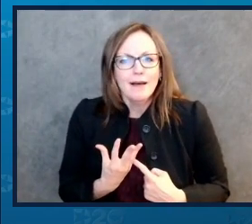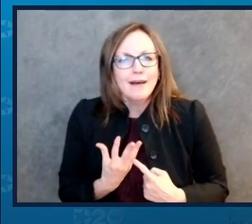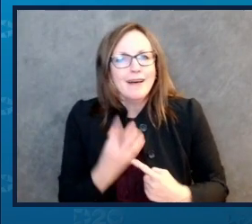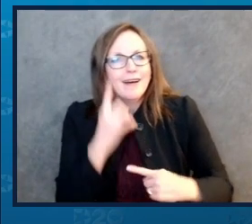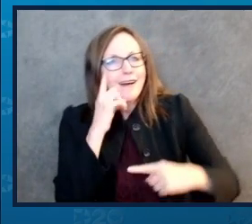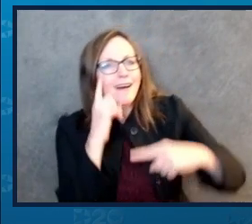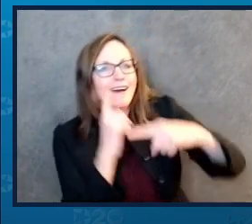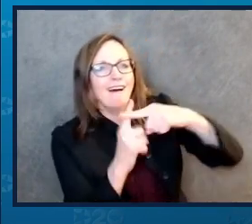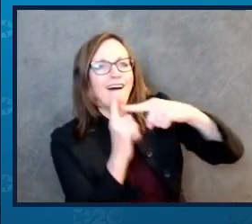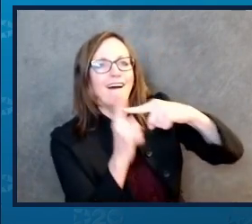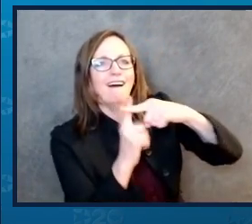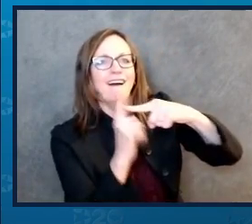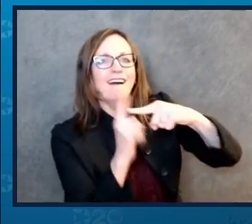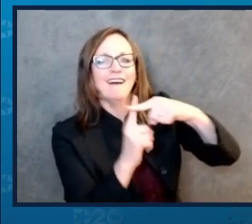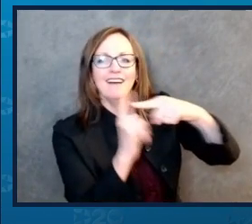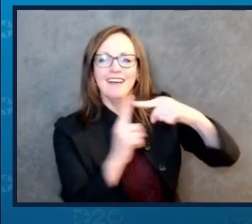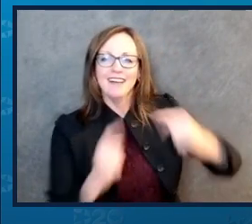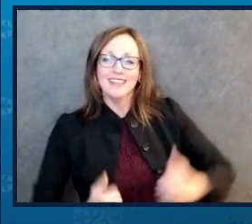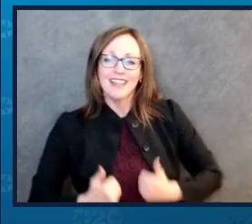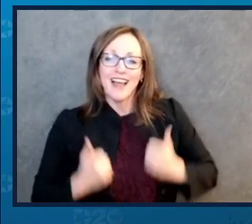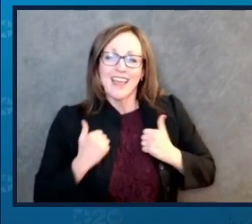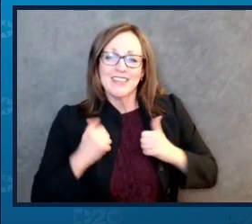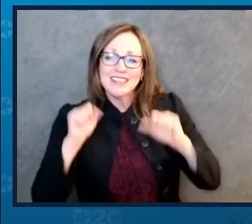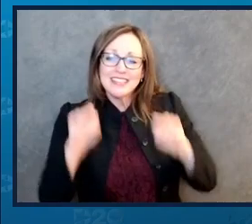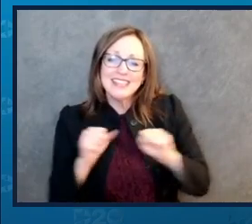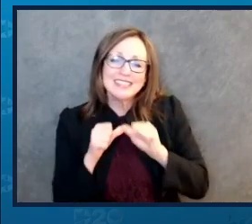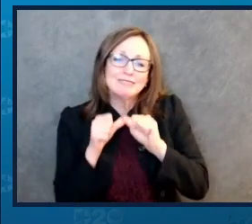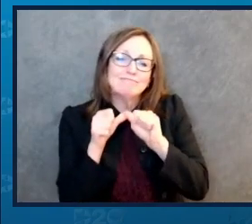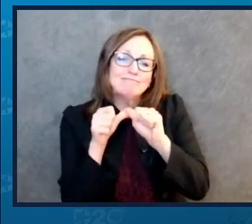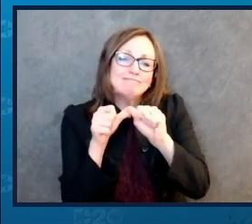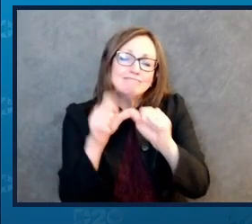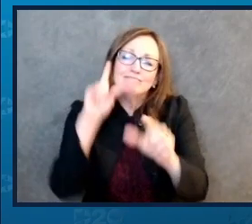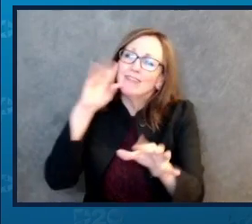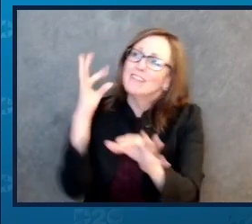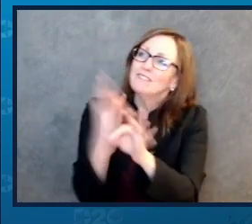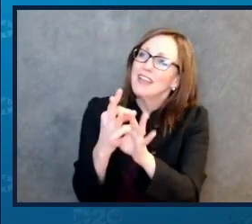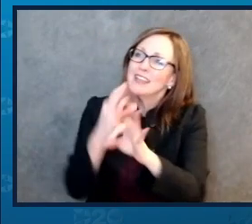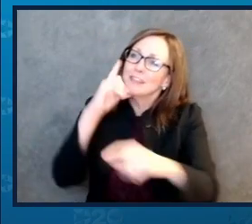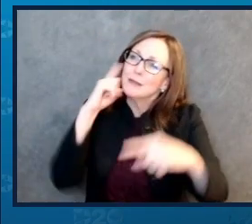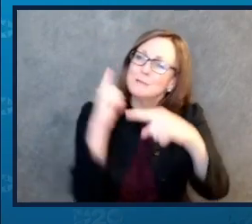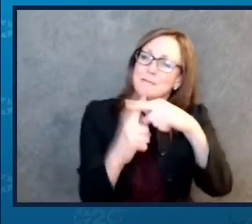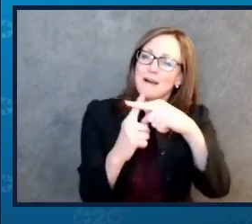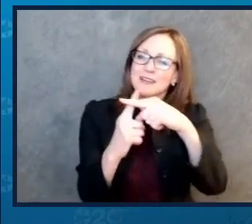THAT HERE IN AMERICA, THEY MIGHT